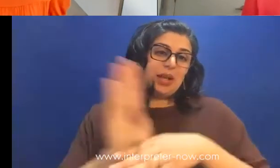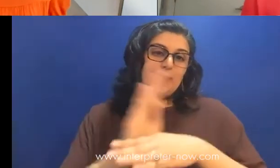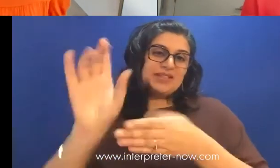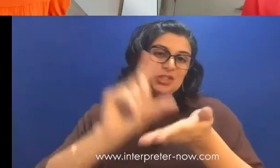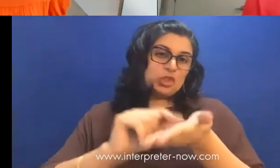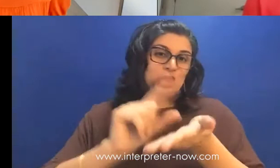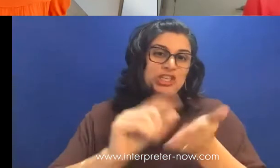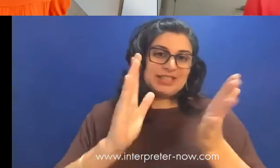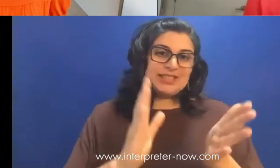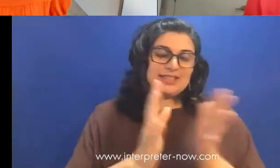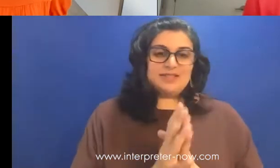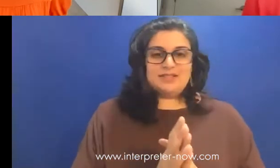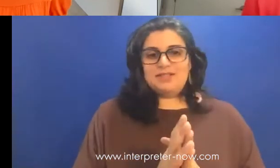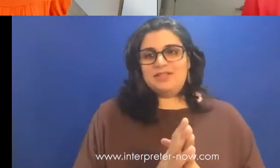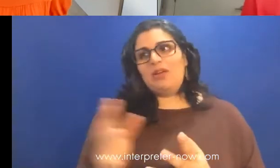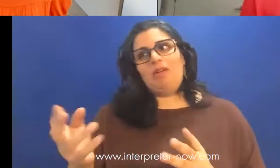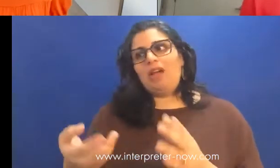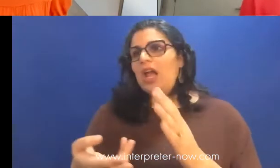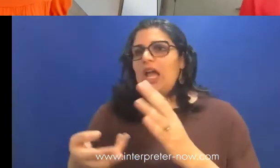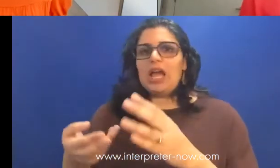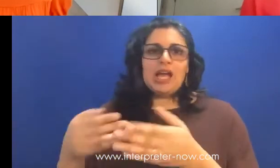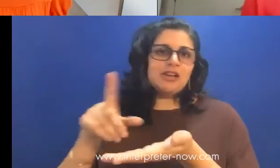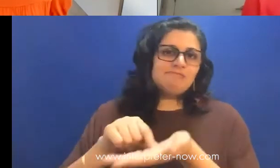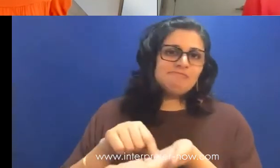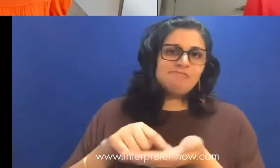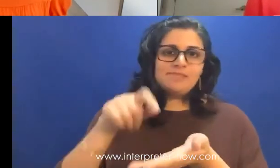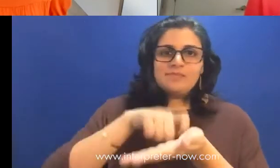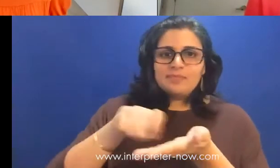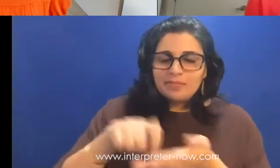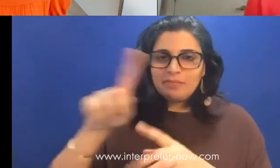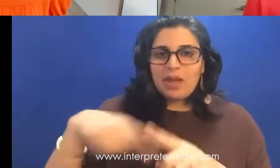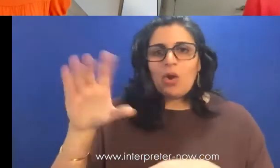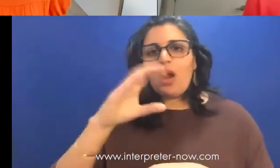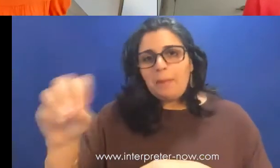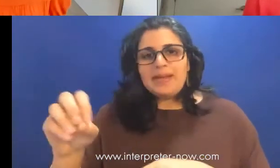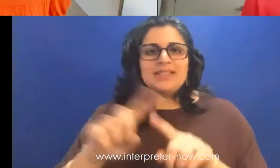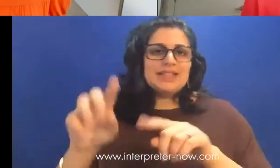I covered companies and markets around the world, which was really exciting.